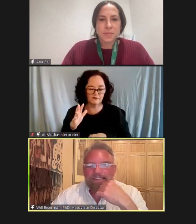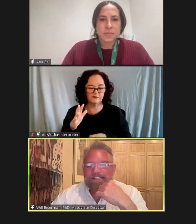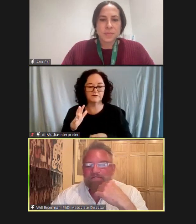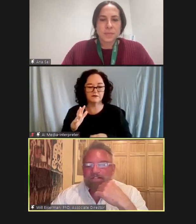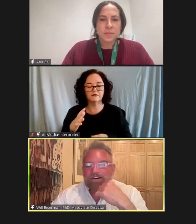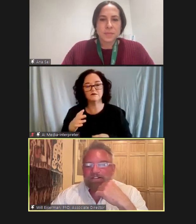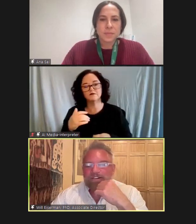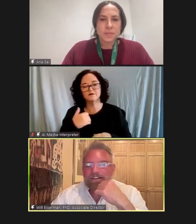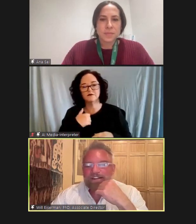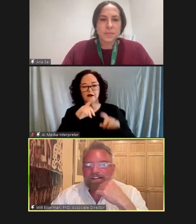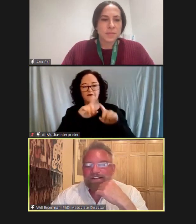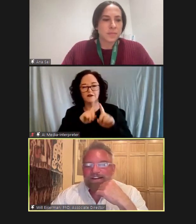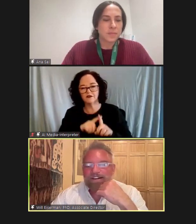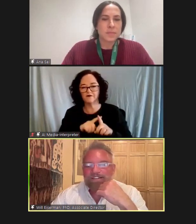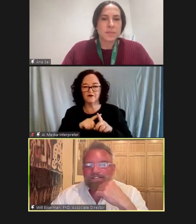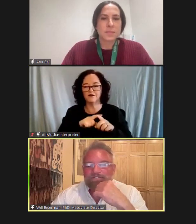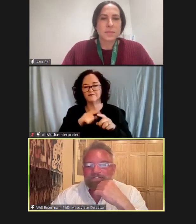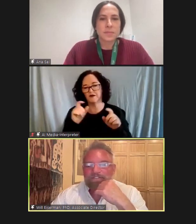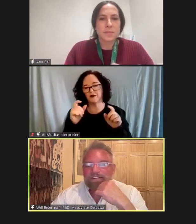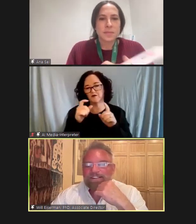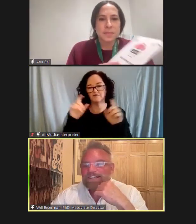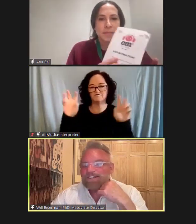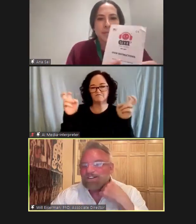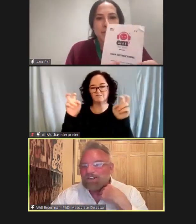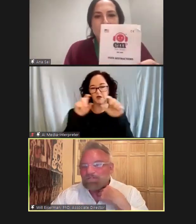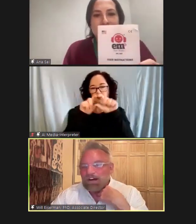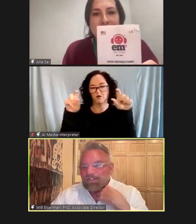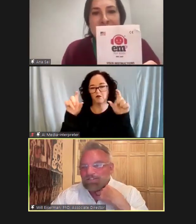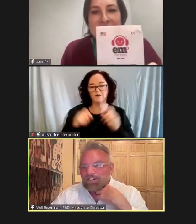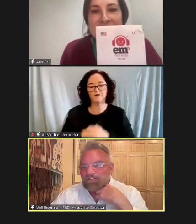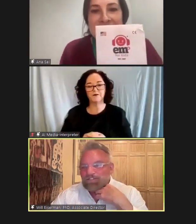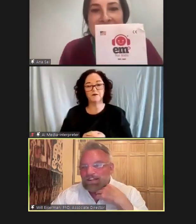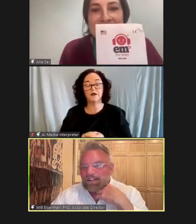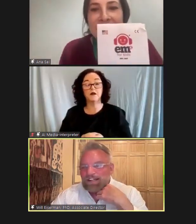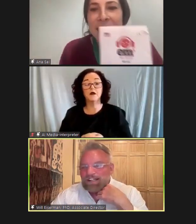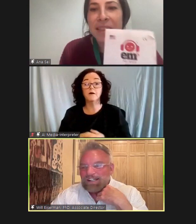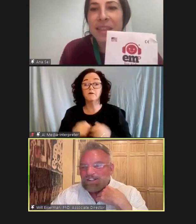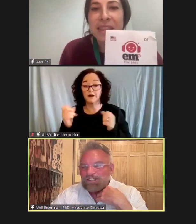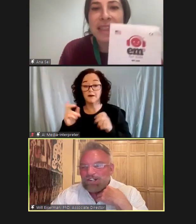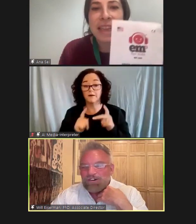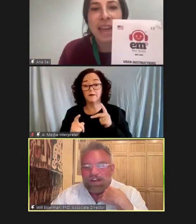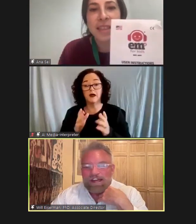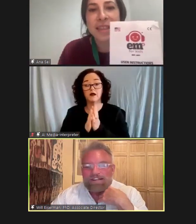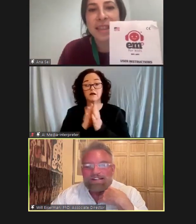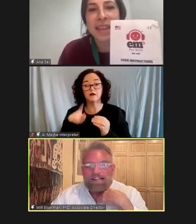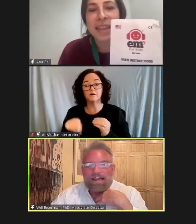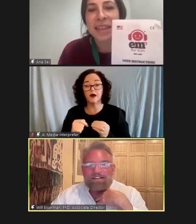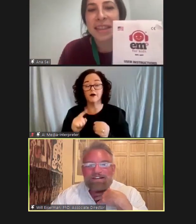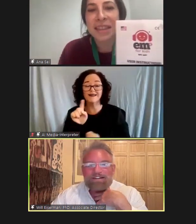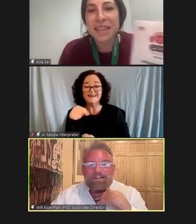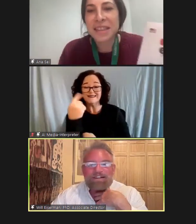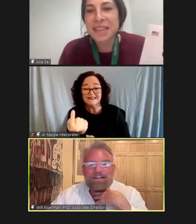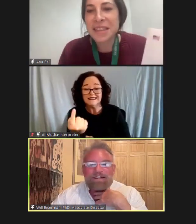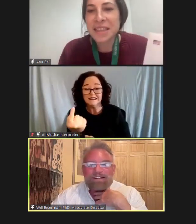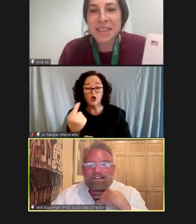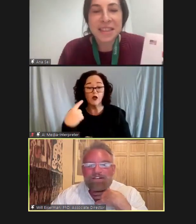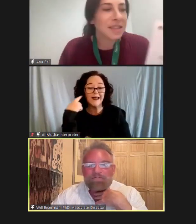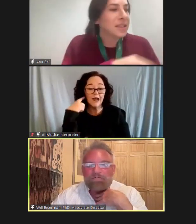about the uh the single ear muff can you